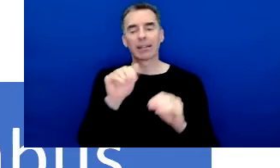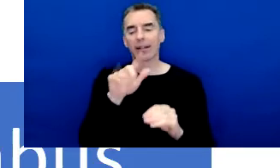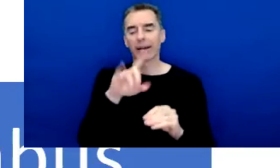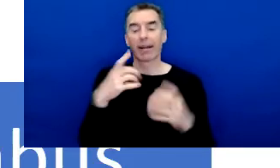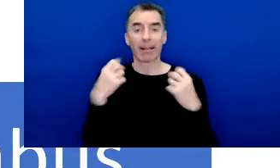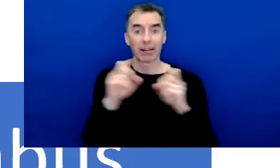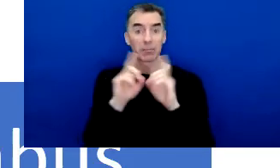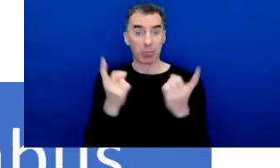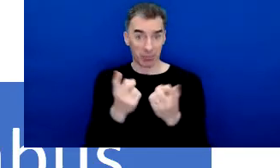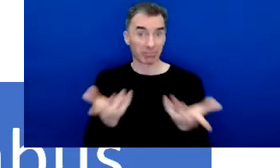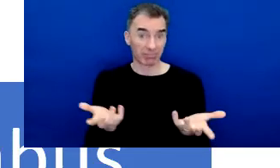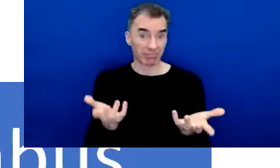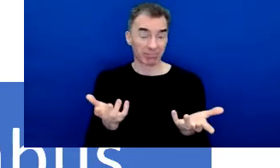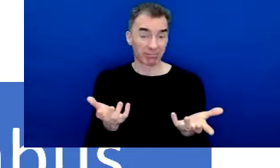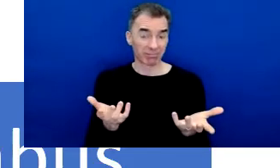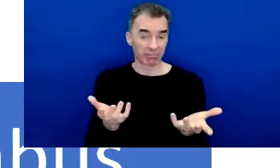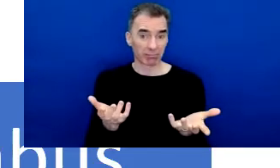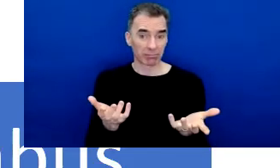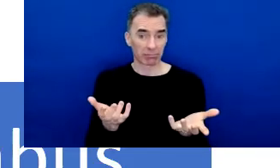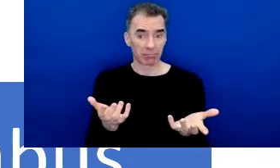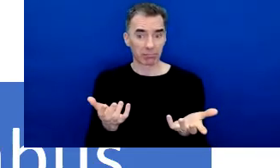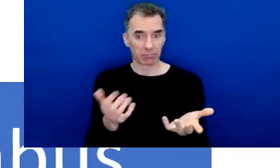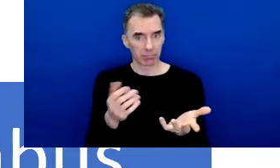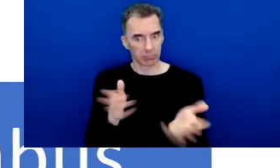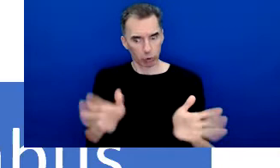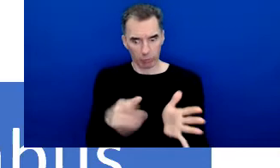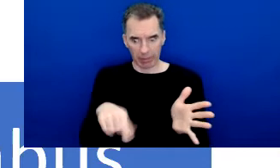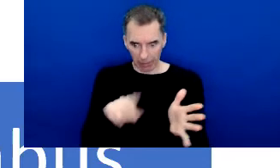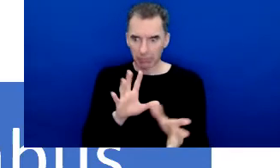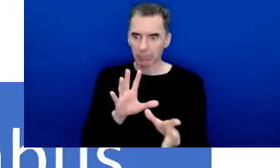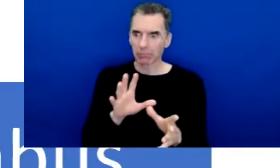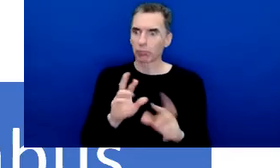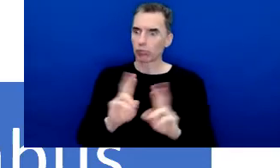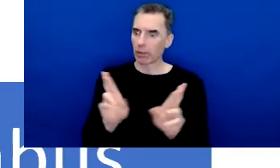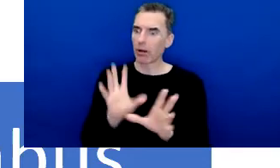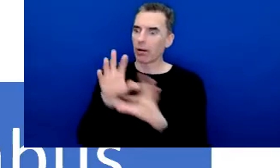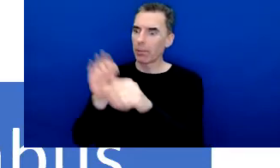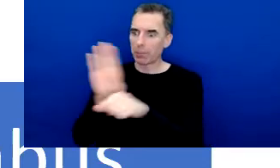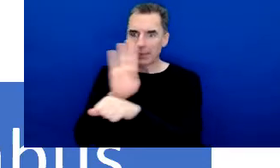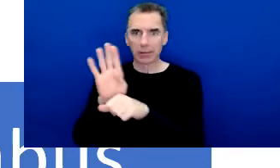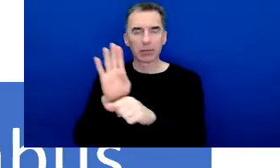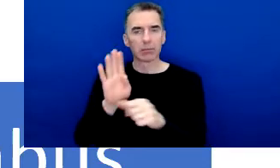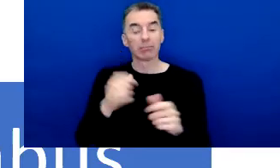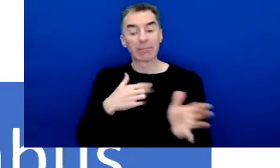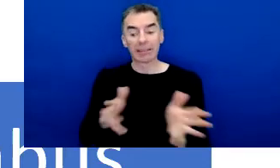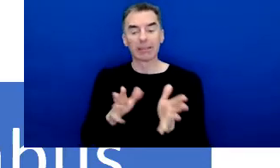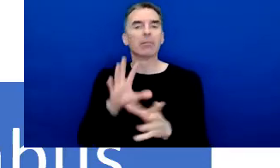like you, you know, you're teaching people to become business people. And I'm teaching people to become health care providers that are going to provide you and I care.